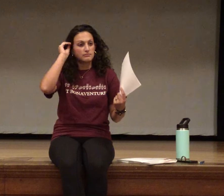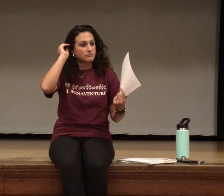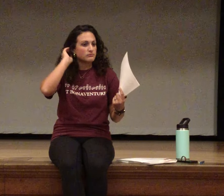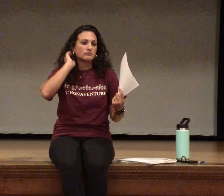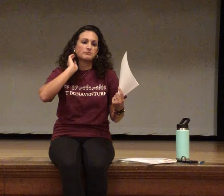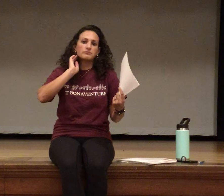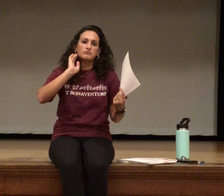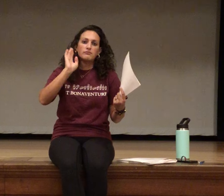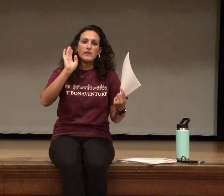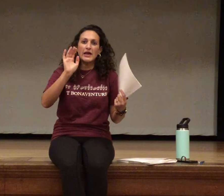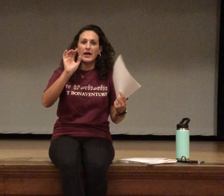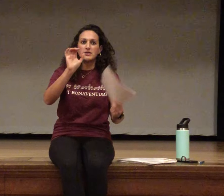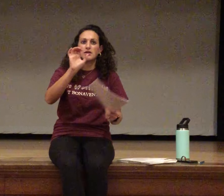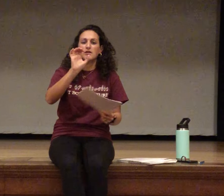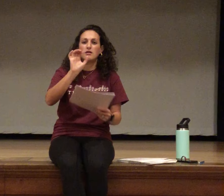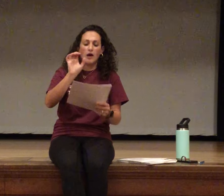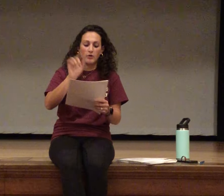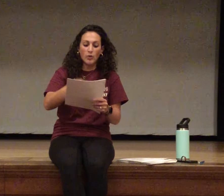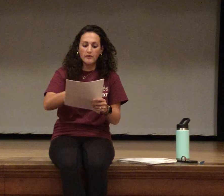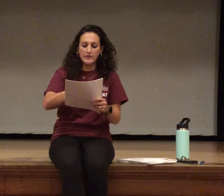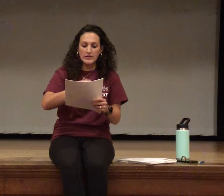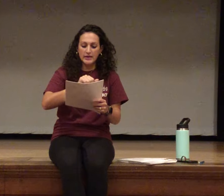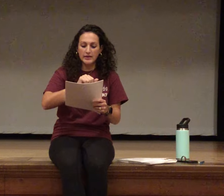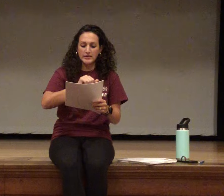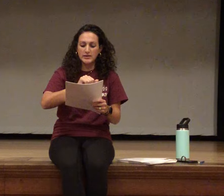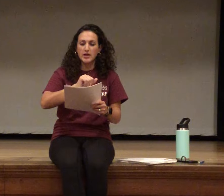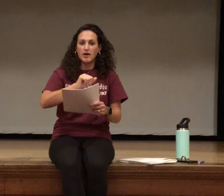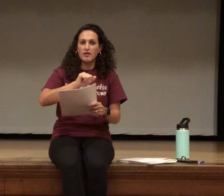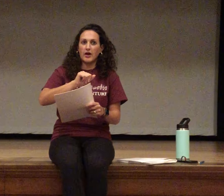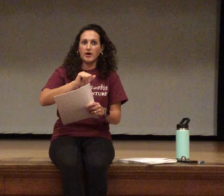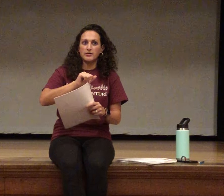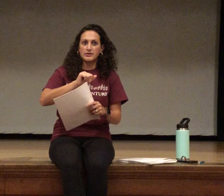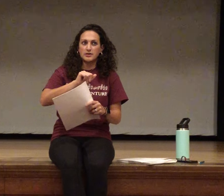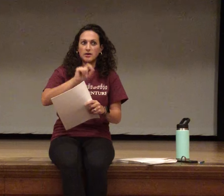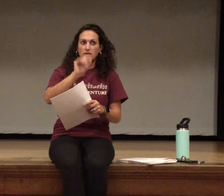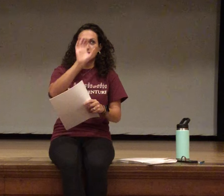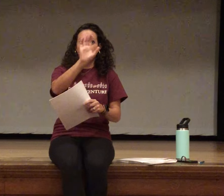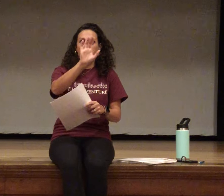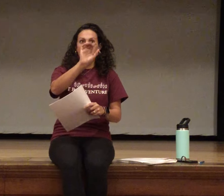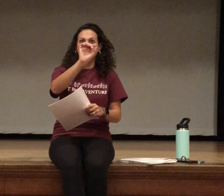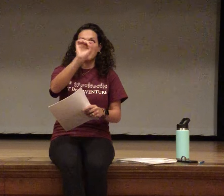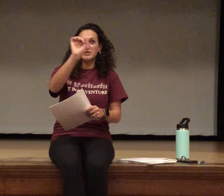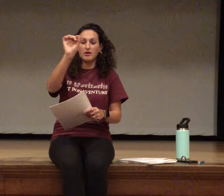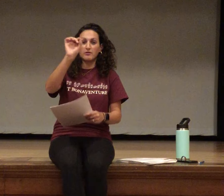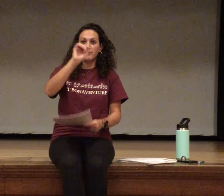um and on one of these at least there's different types of